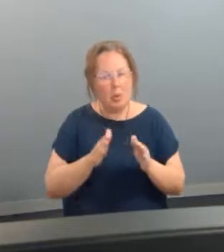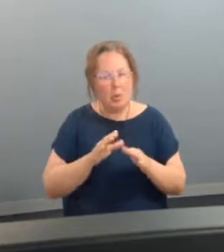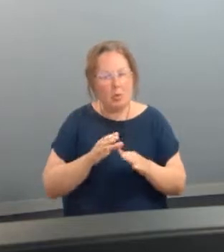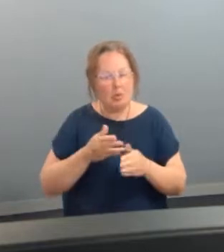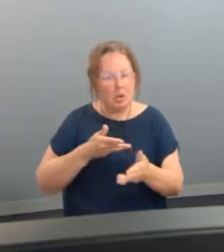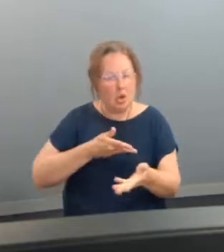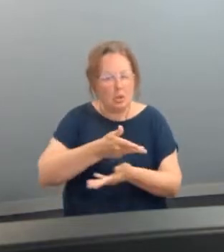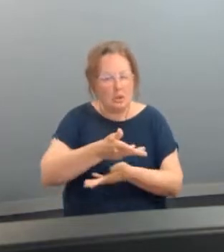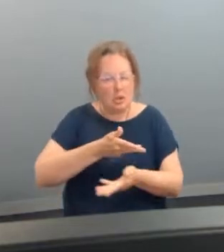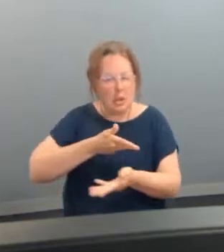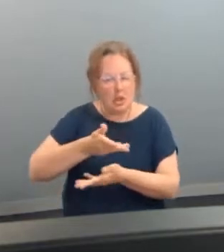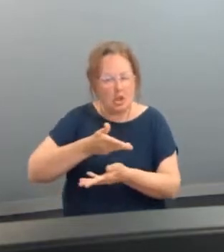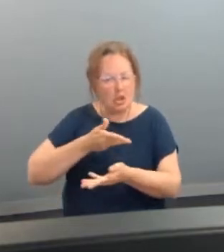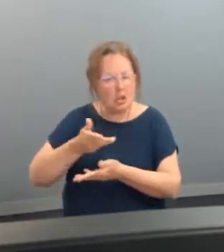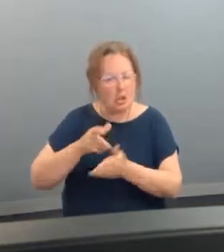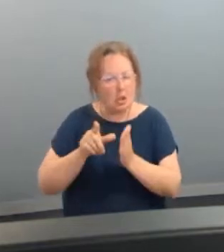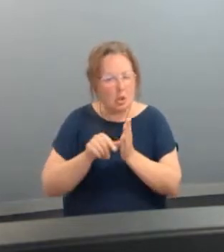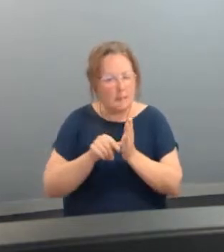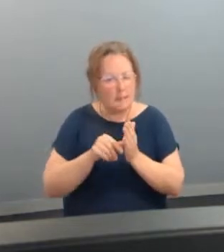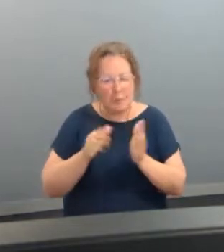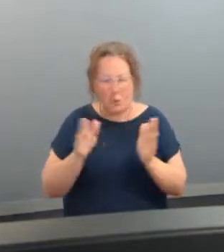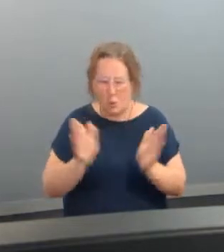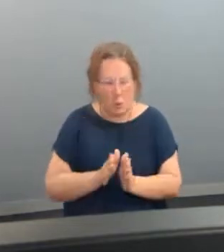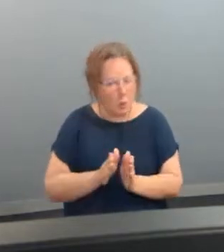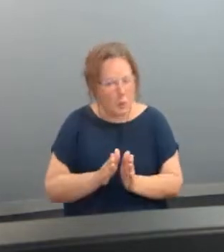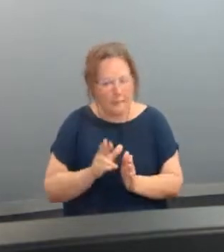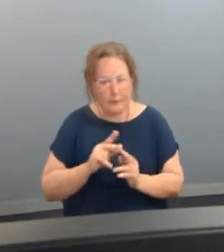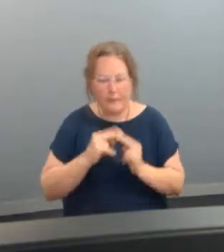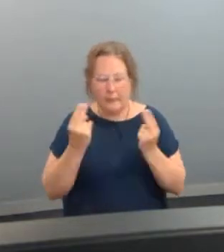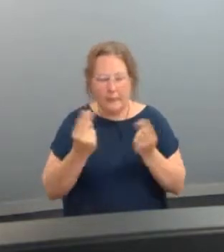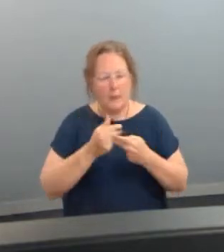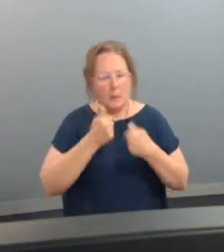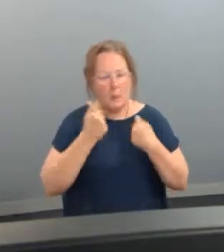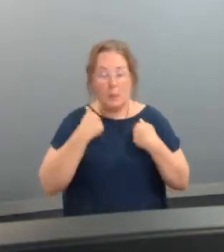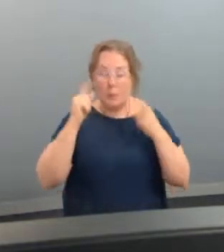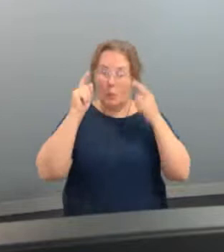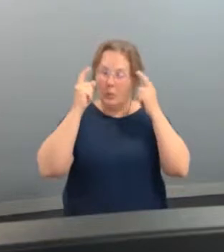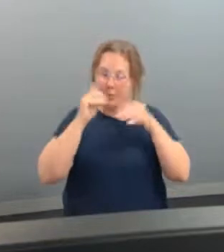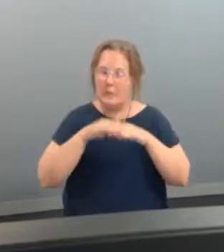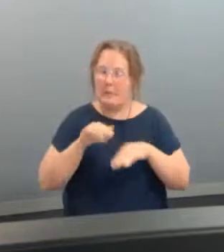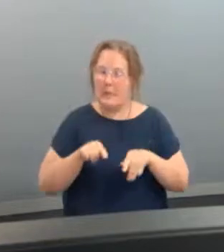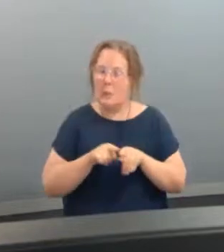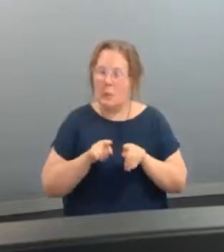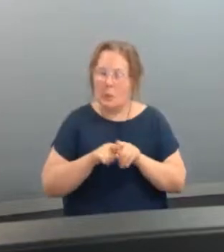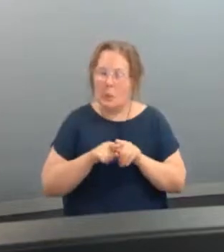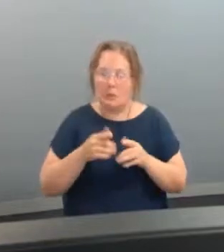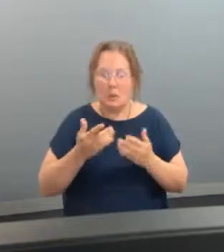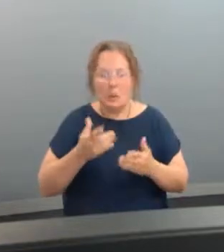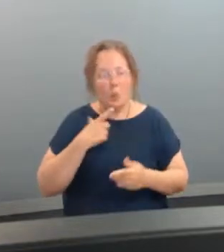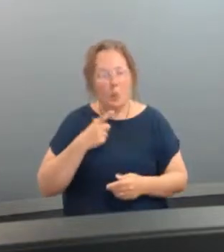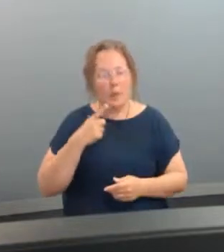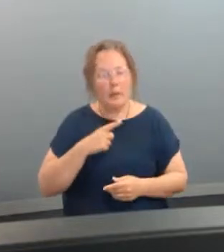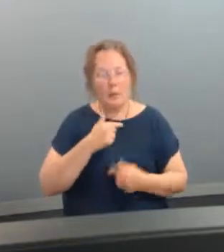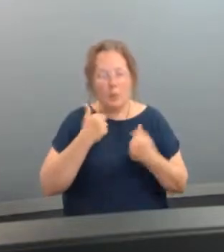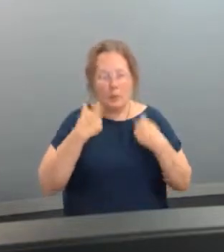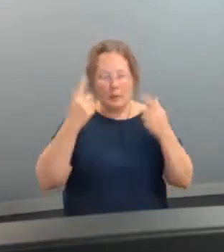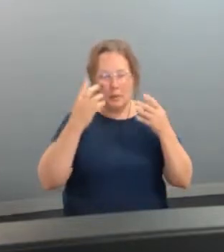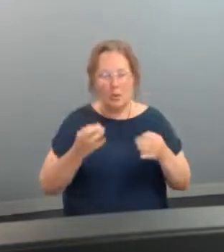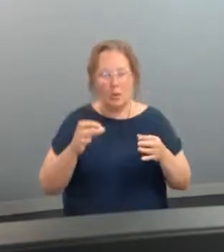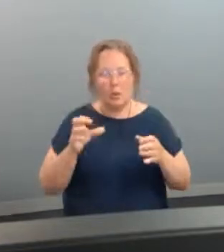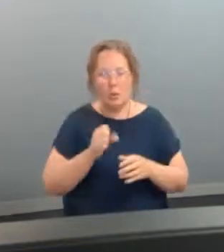raising in our submission. There is also some feedback about concerns about the short consultation time for families, and we are also worried about that, which